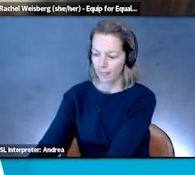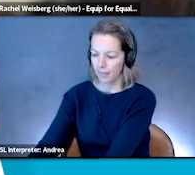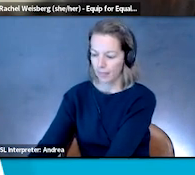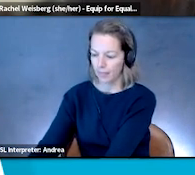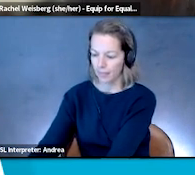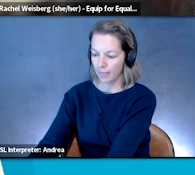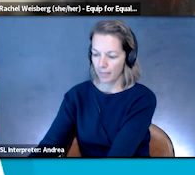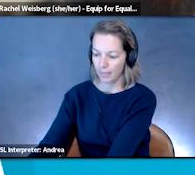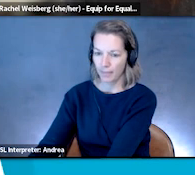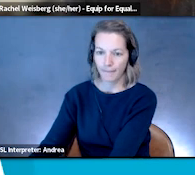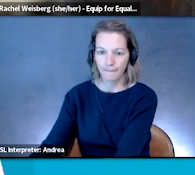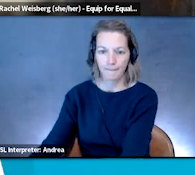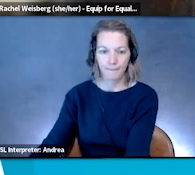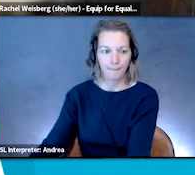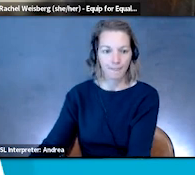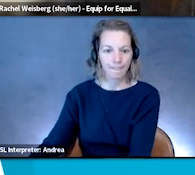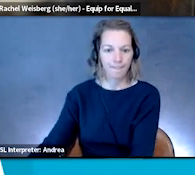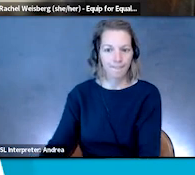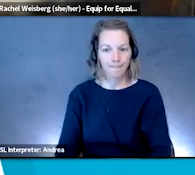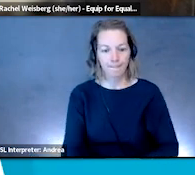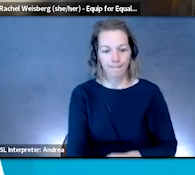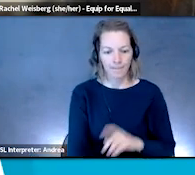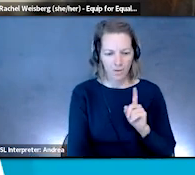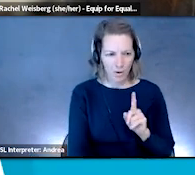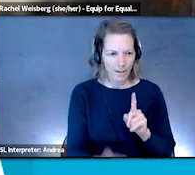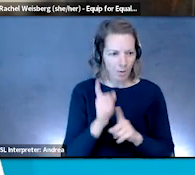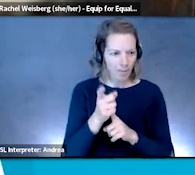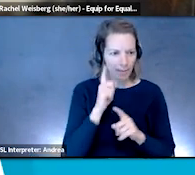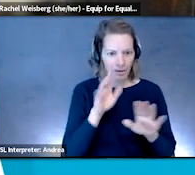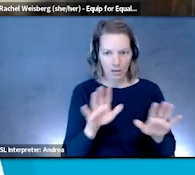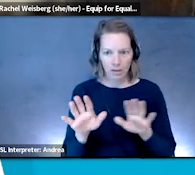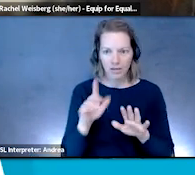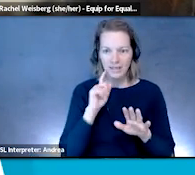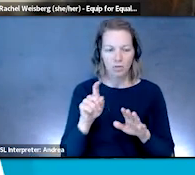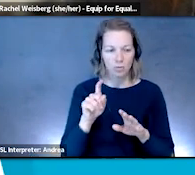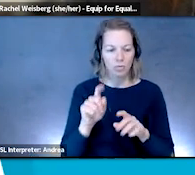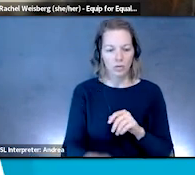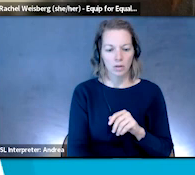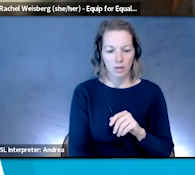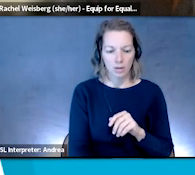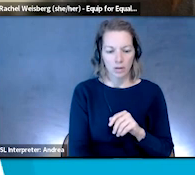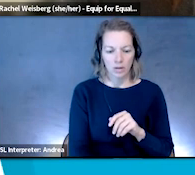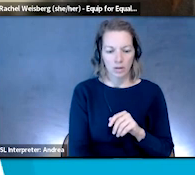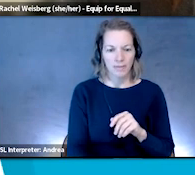IL'S SYSTEMS. WE ARE EXCITED TO BE ABLE TO FOCUS ON